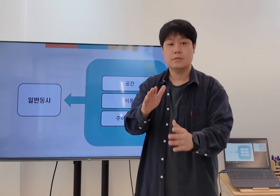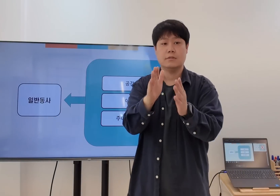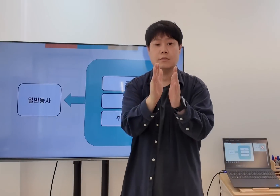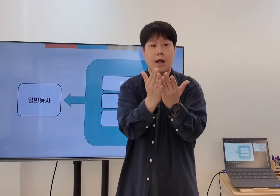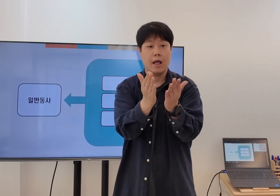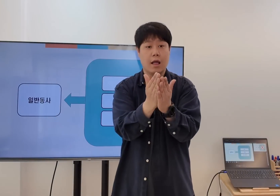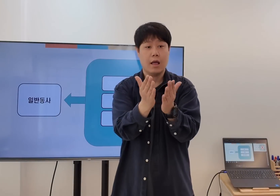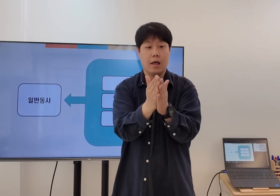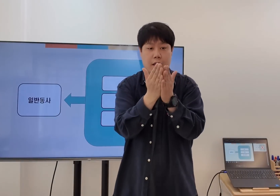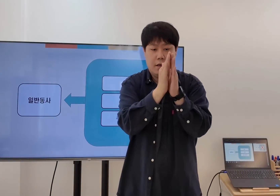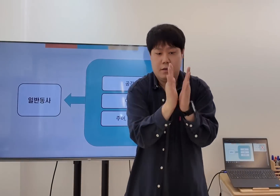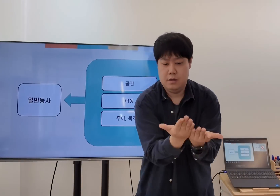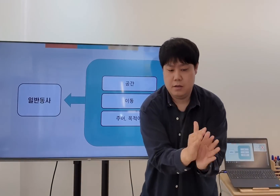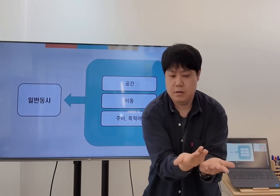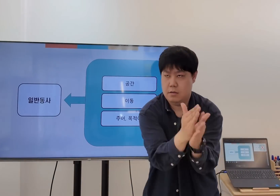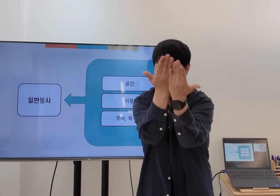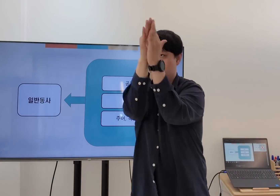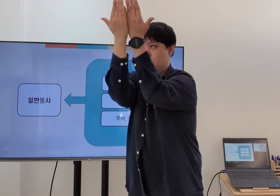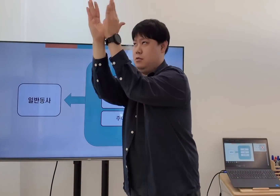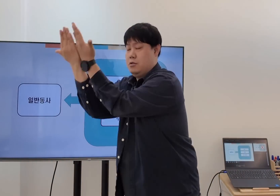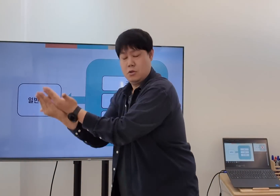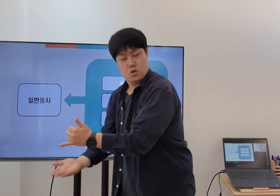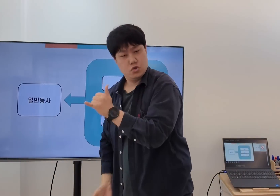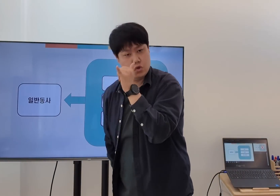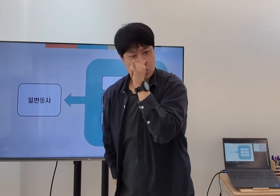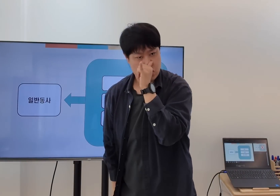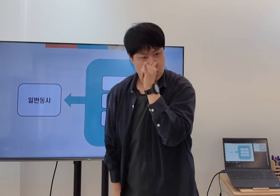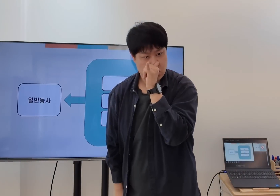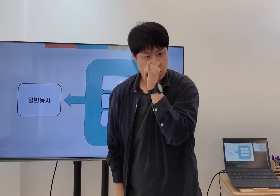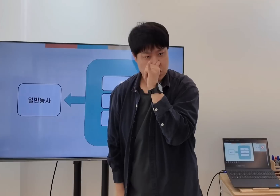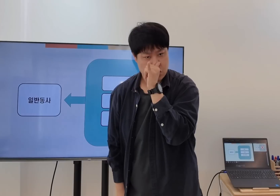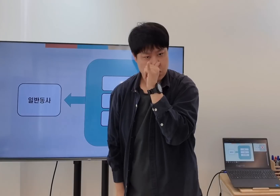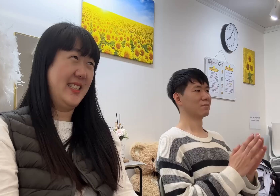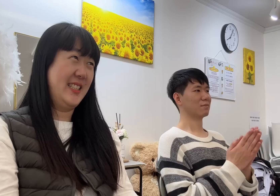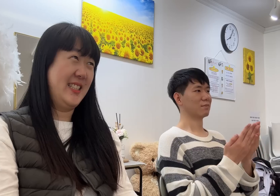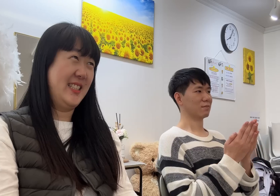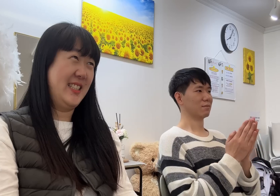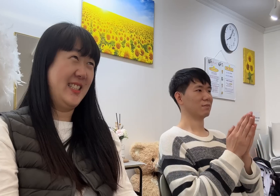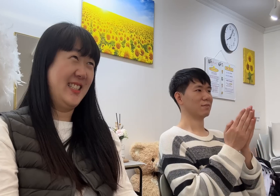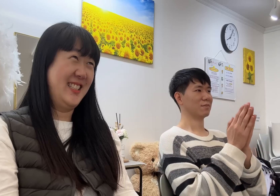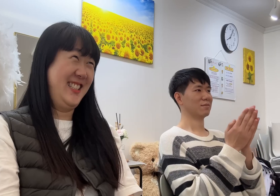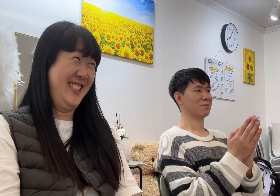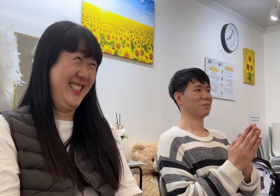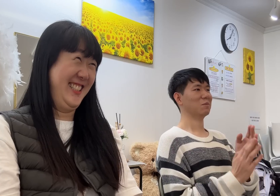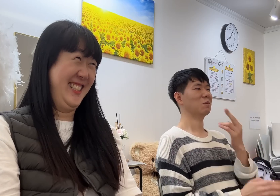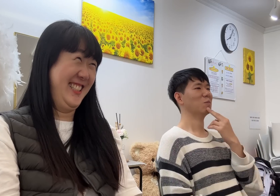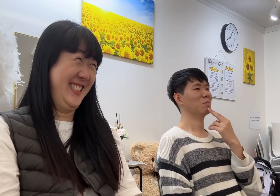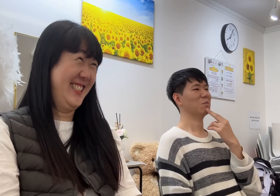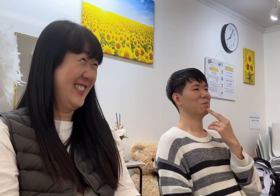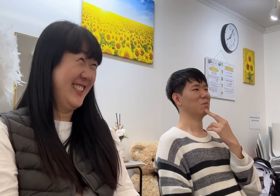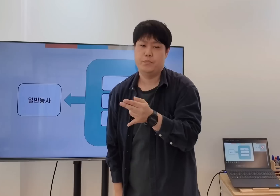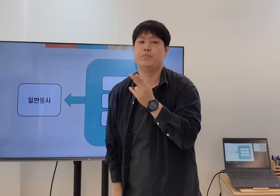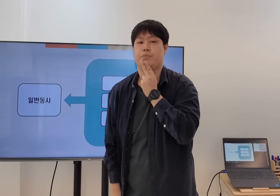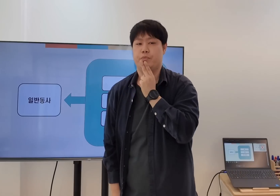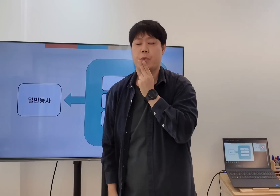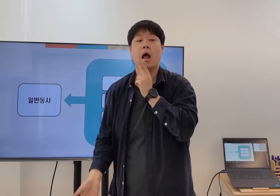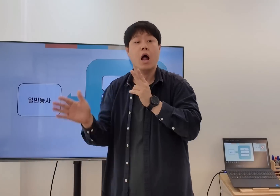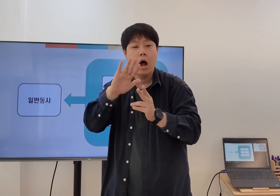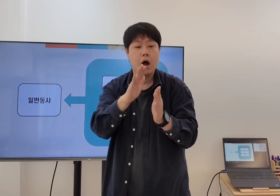Is it possible for a book to move from here to there on its own? Teacher, it's fun. / No, No.